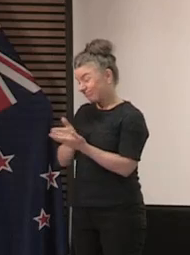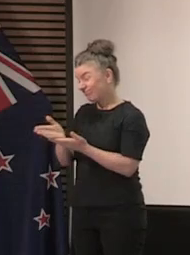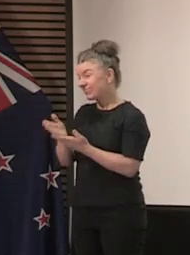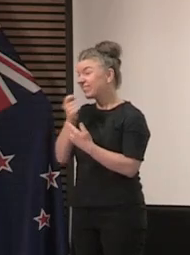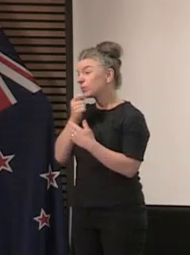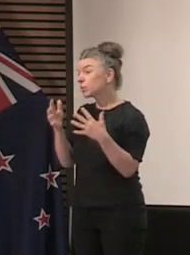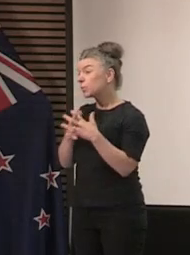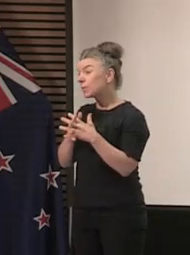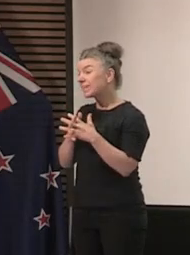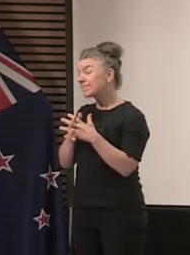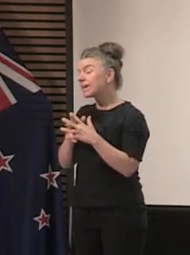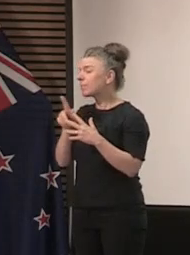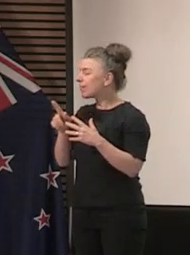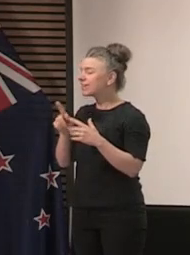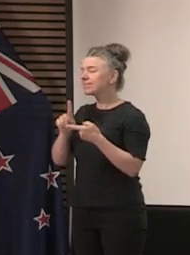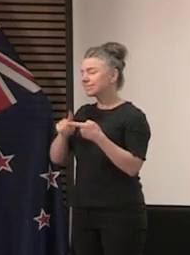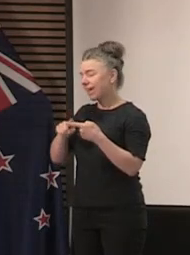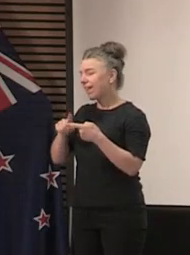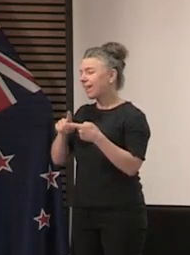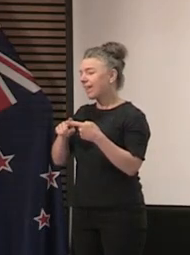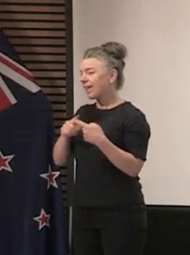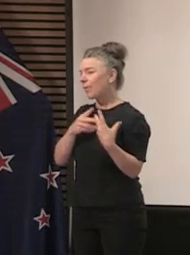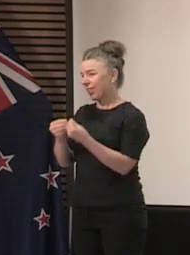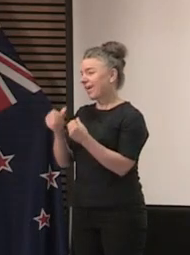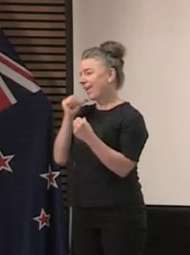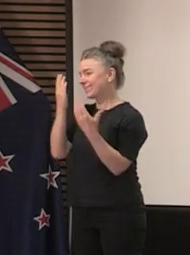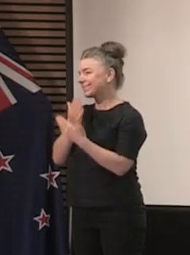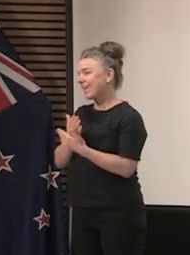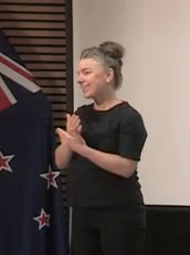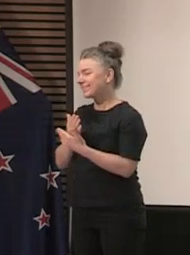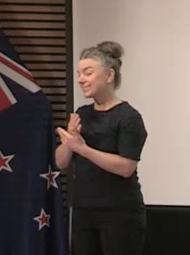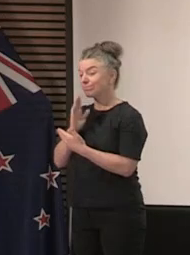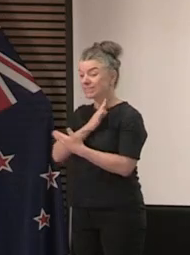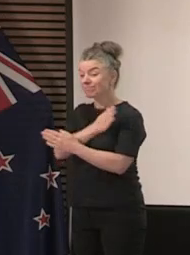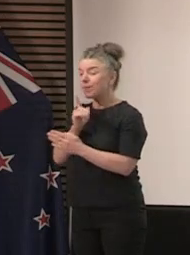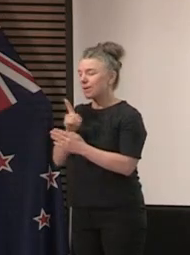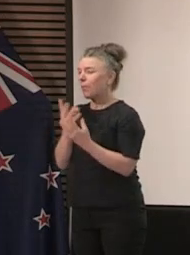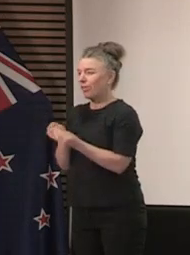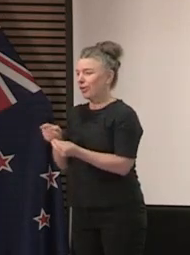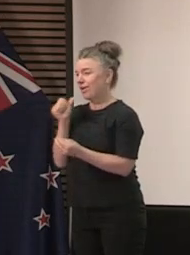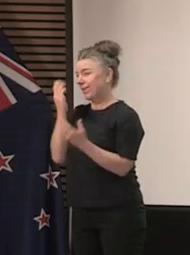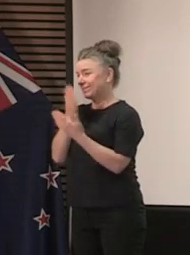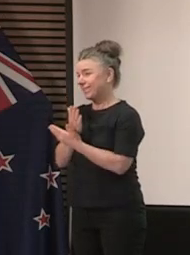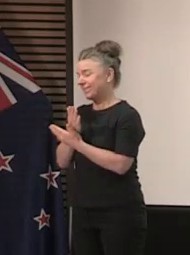family had not been able to visit her over the past few weeks, arrangements were made